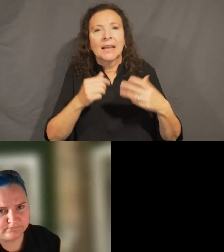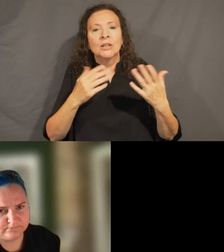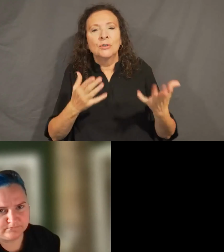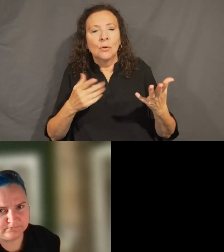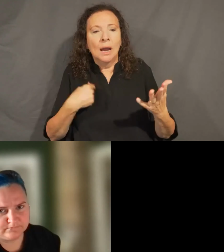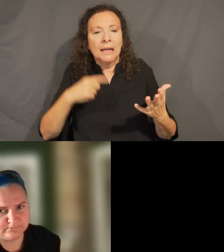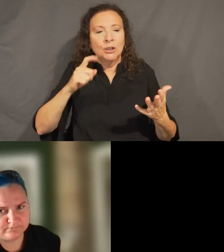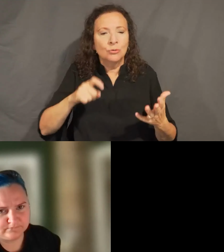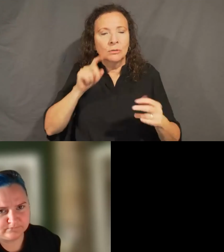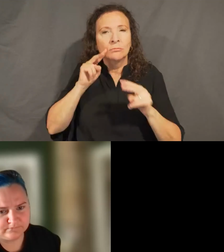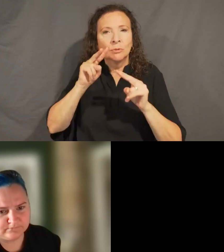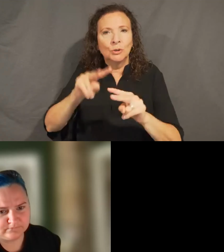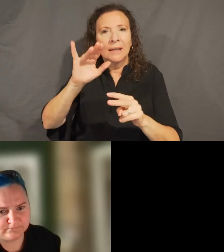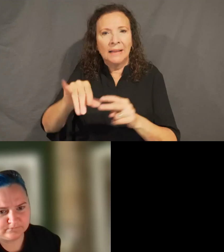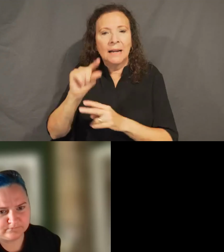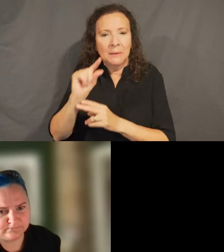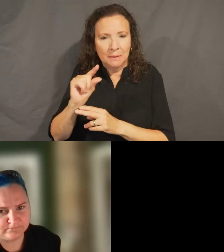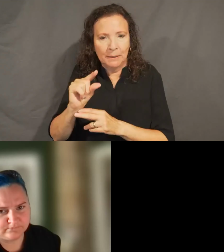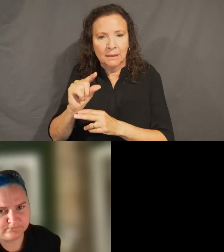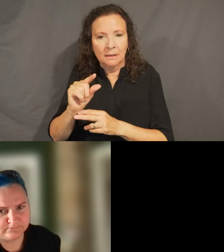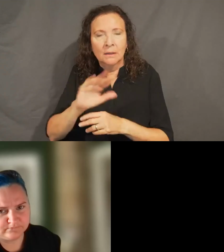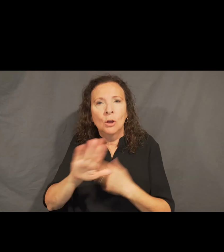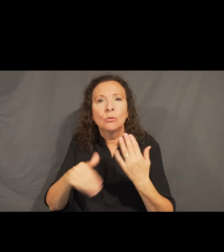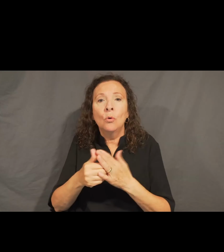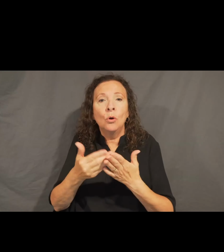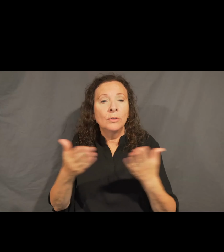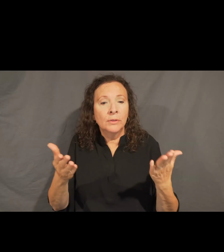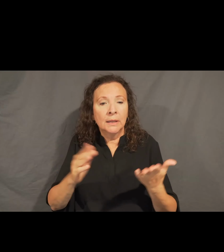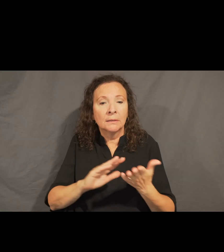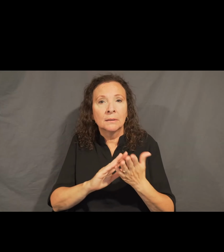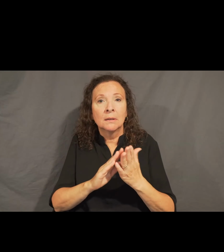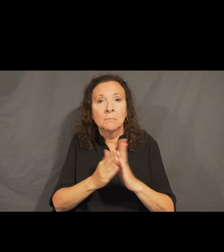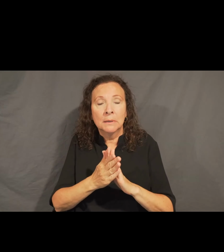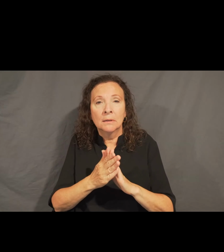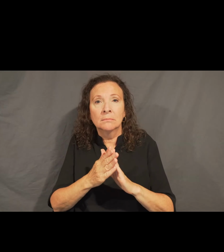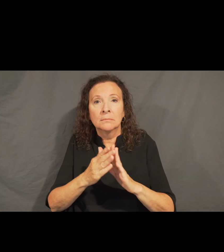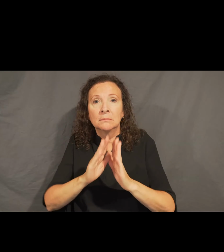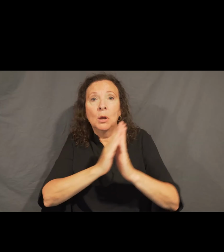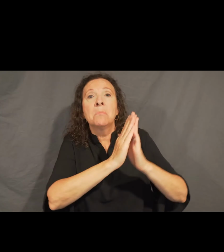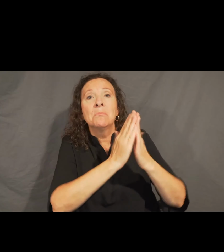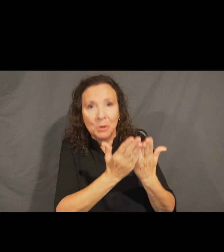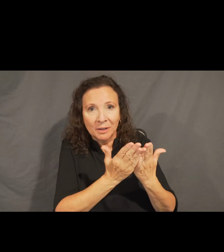The whole thing turned into a book at the end of this process, which was started this year.